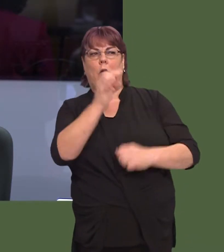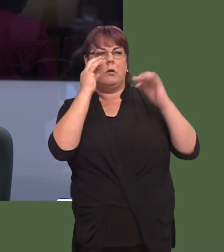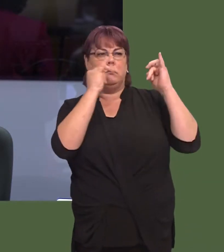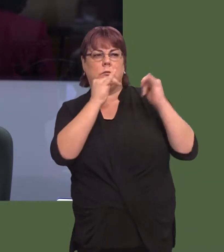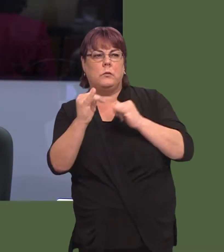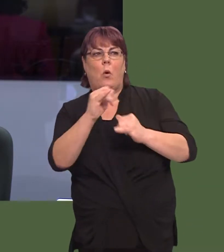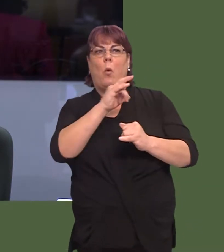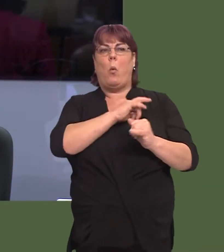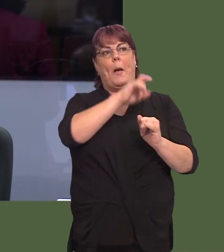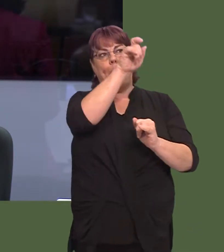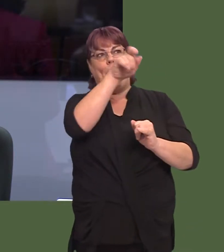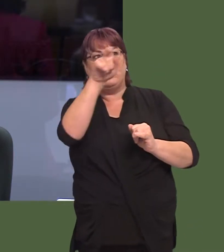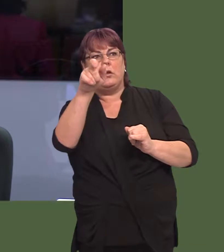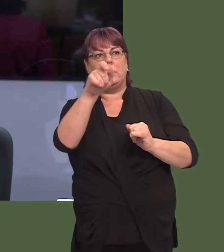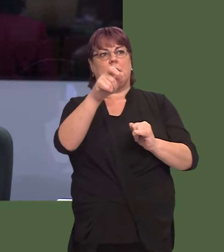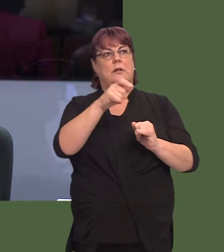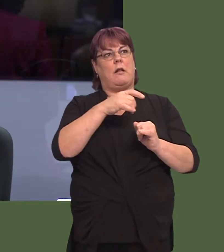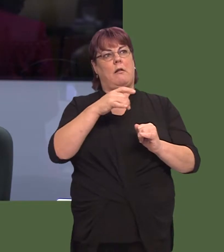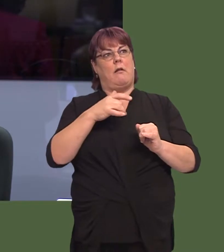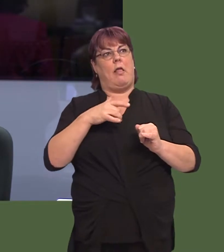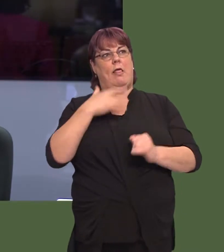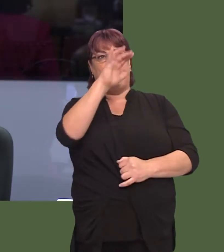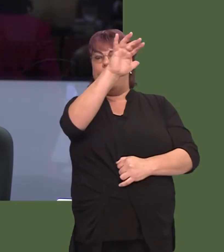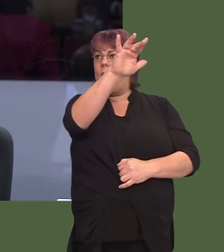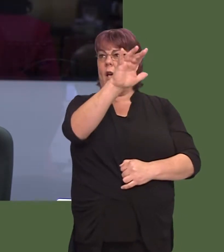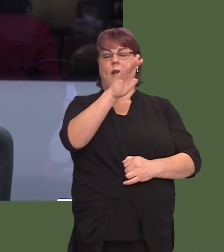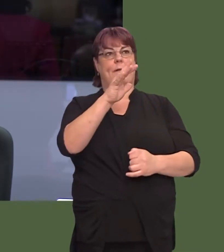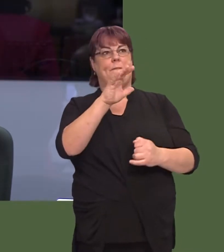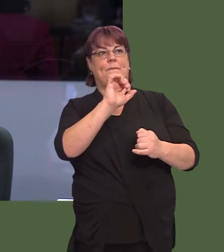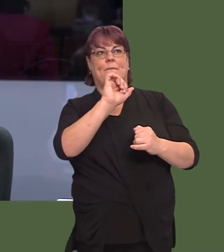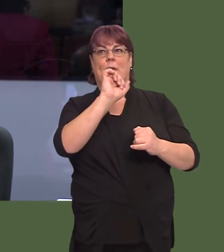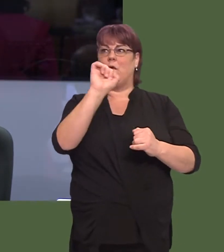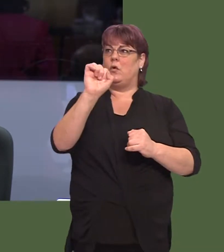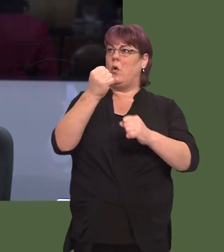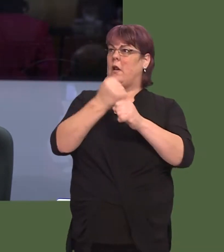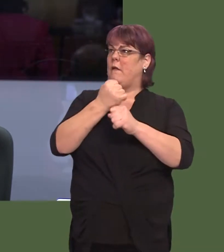under this board and your Governmentís responsibility appears to be increasingly compromised?